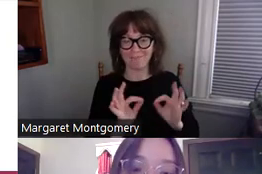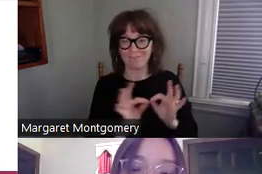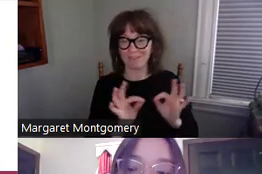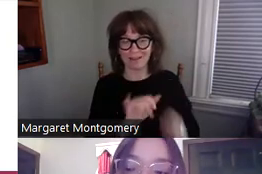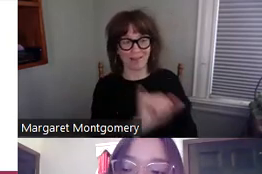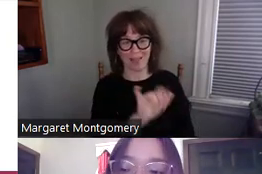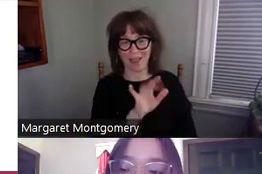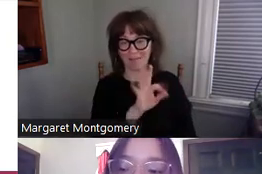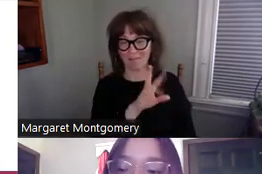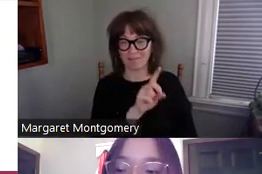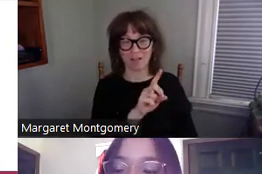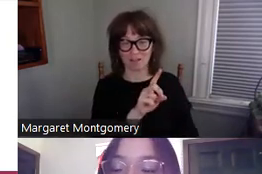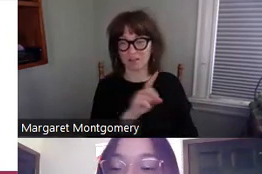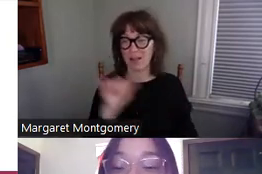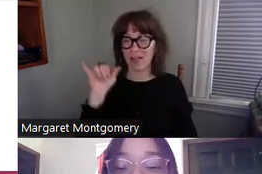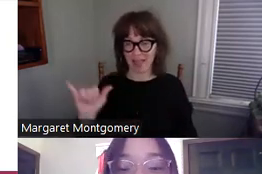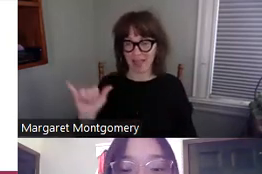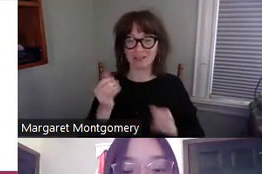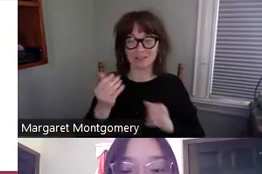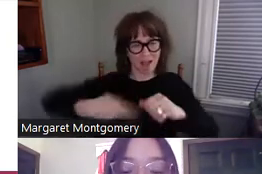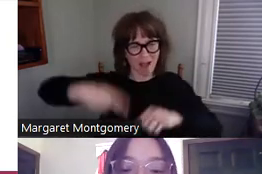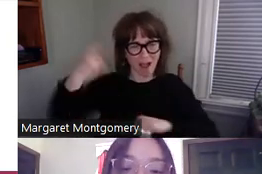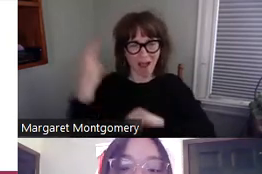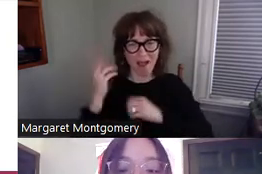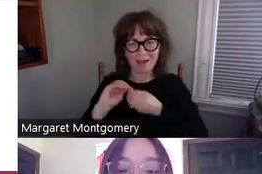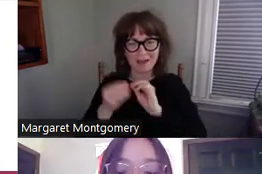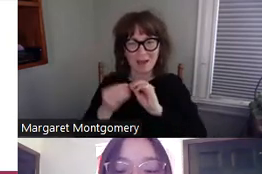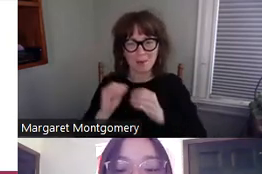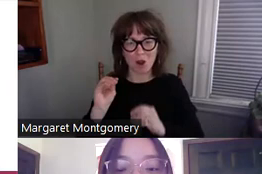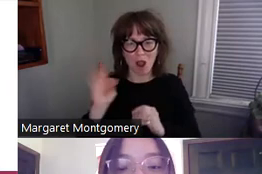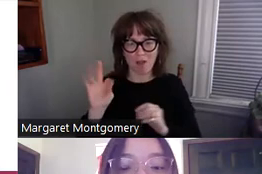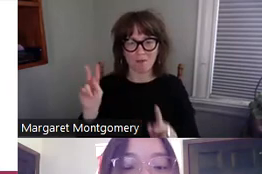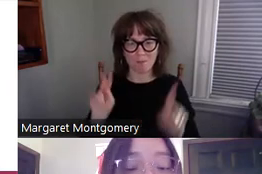or throughout 12:12:27 their lifetime, I can be really done